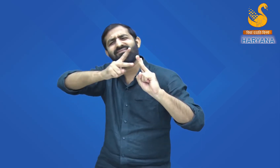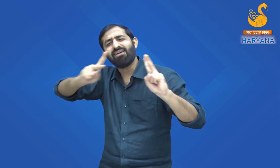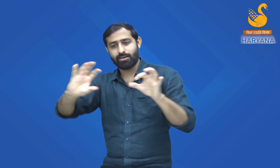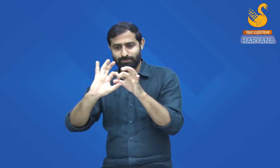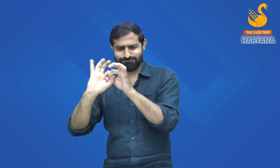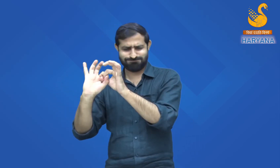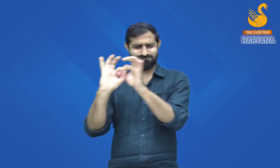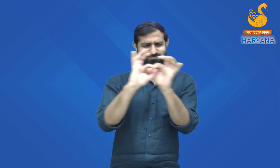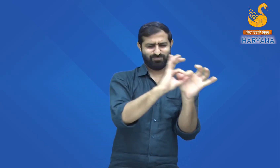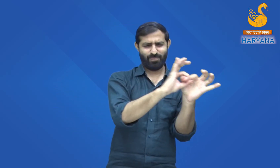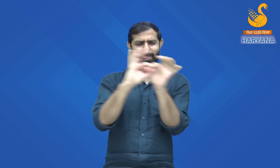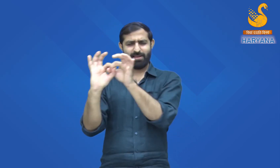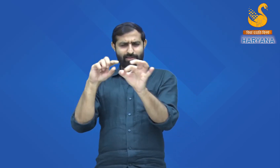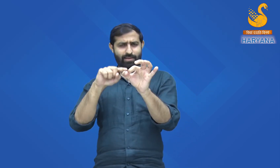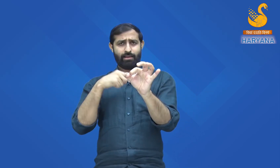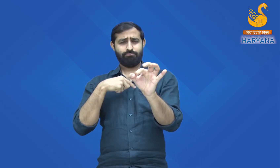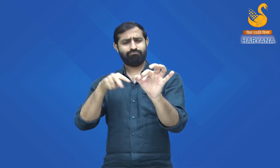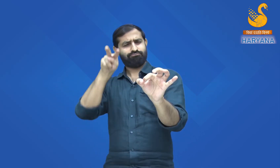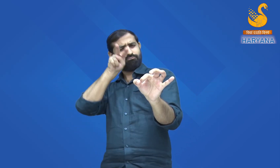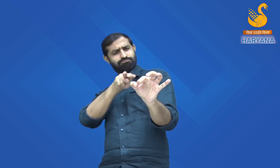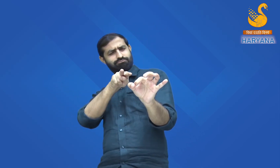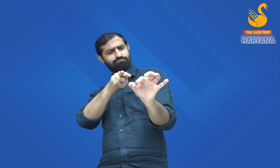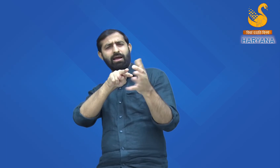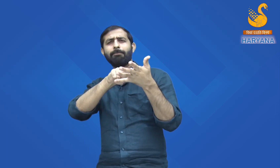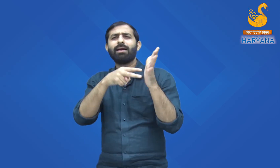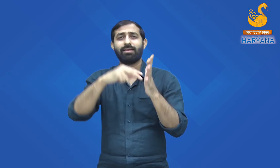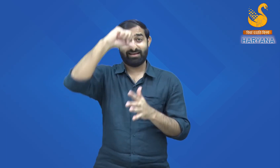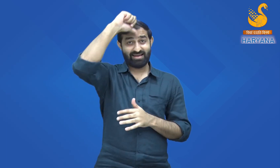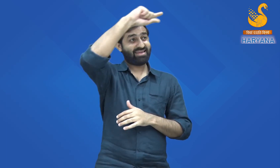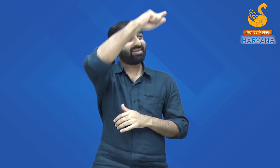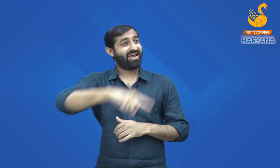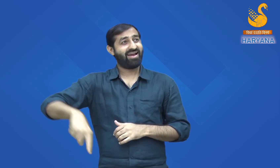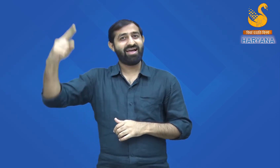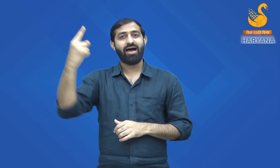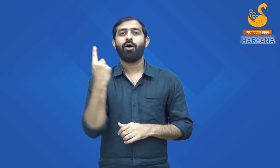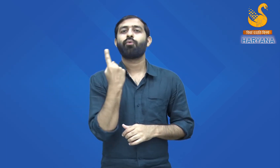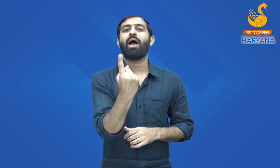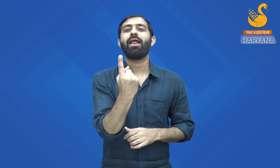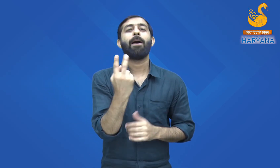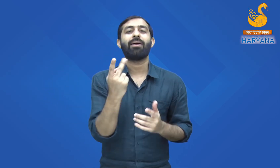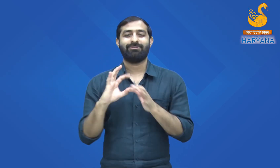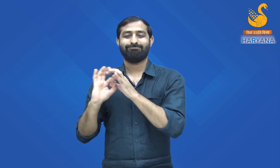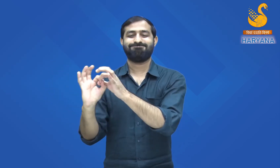Each Community has its own language and culture and there is a very strong bond. Look at India, it is one country.